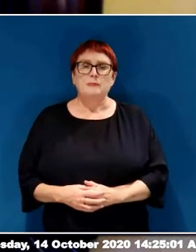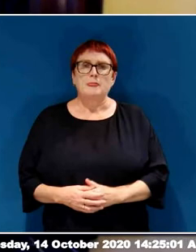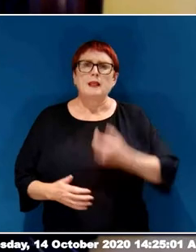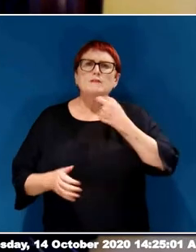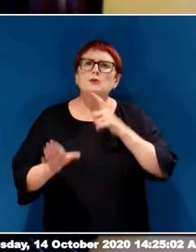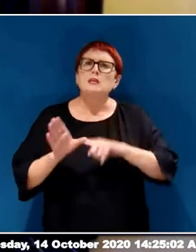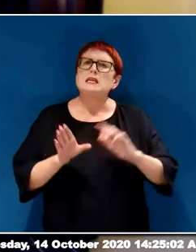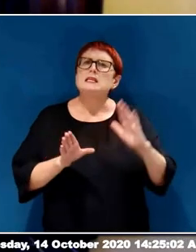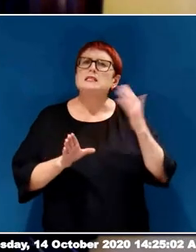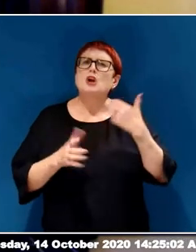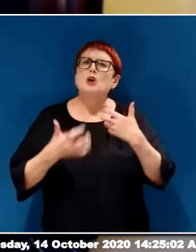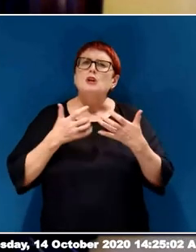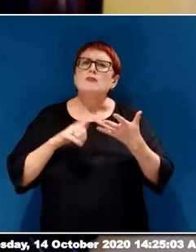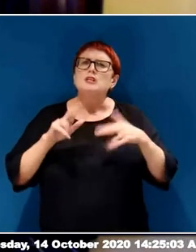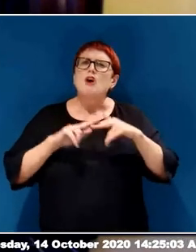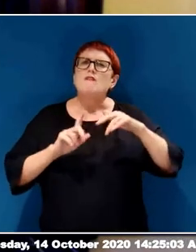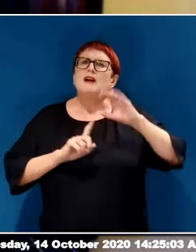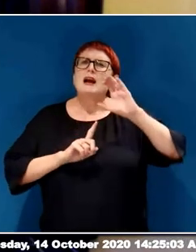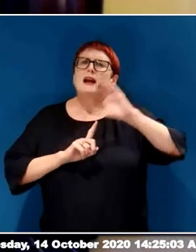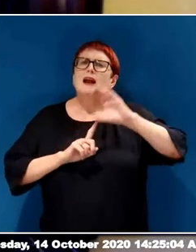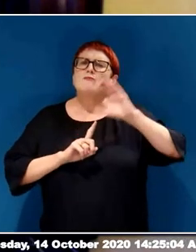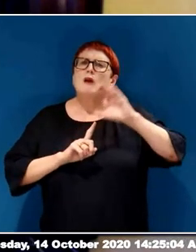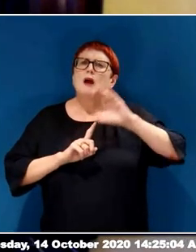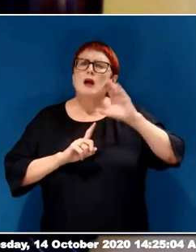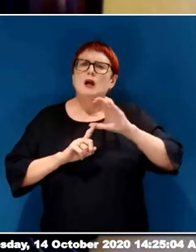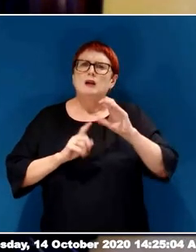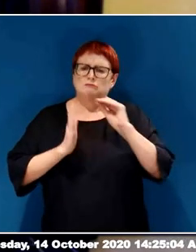regarding disability discrimination, following one of the Disability